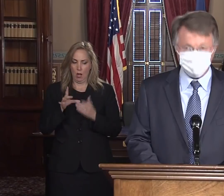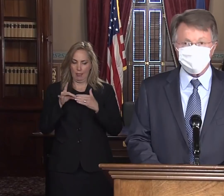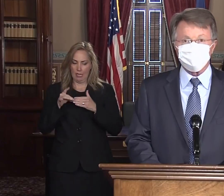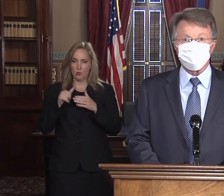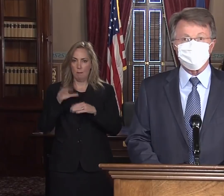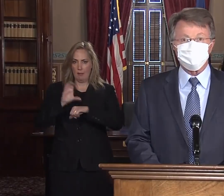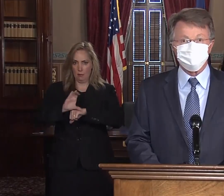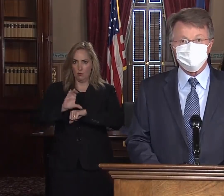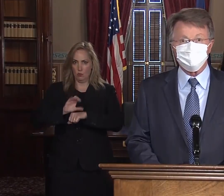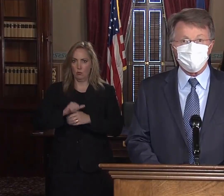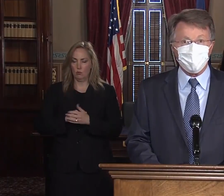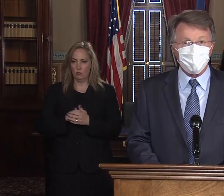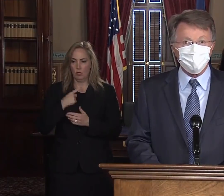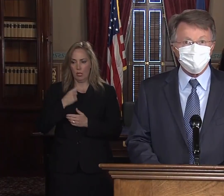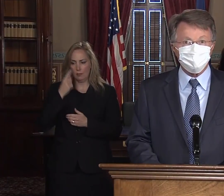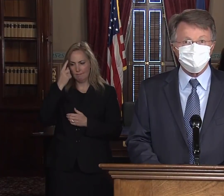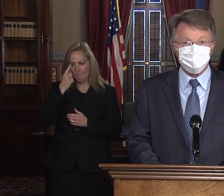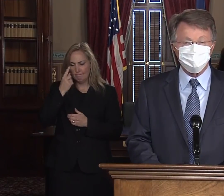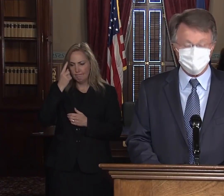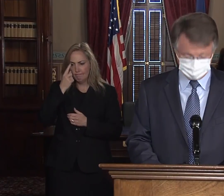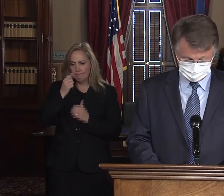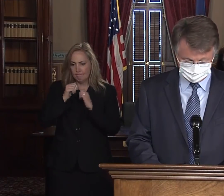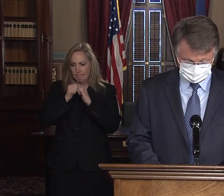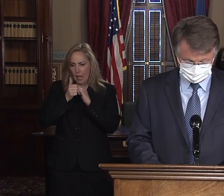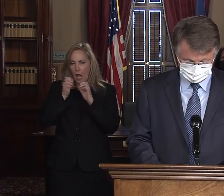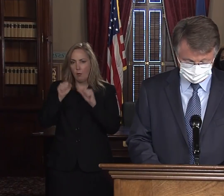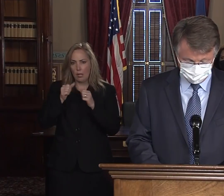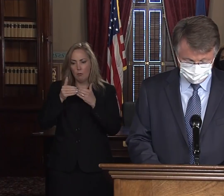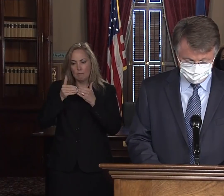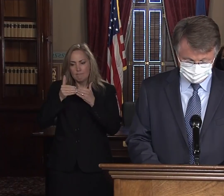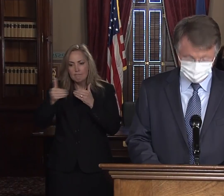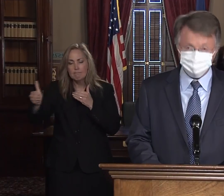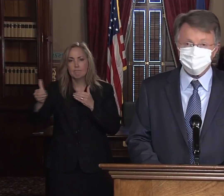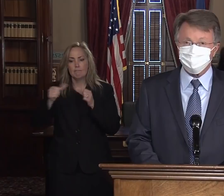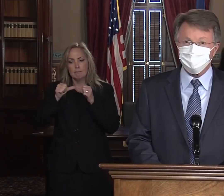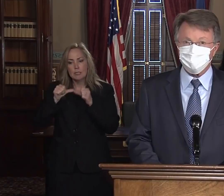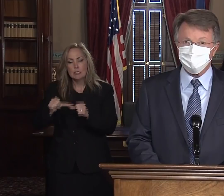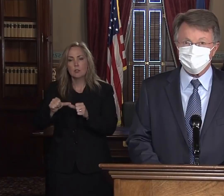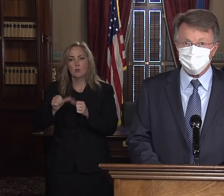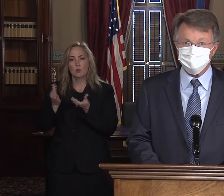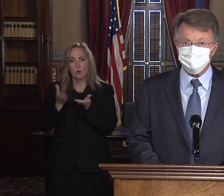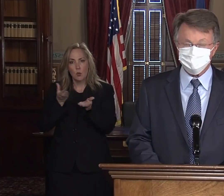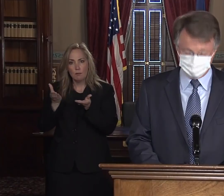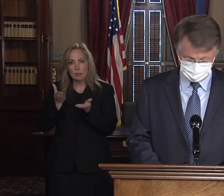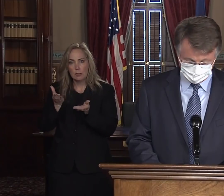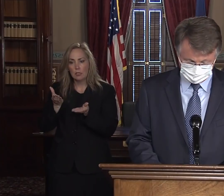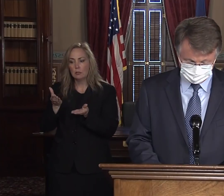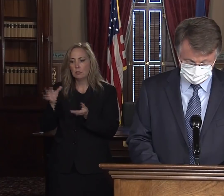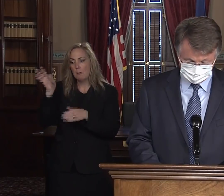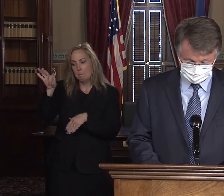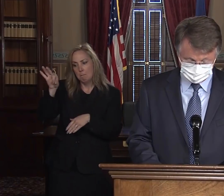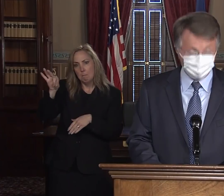OF THE CORONAVIRUS, OUR LEADERSHIP TEAM AT WOODLAND CHURCH BEGAN TO PRAYERFULLY